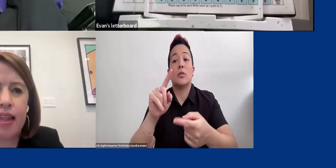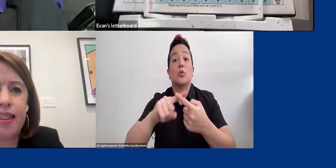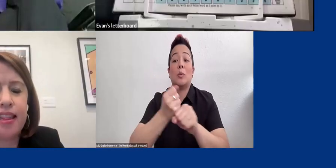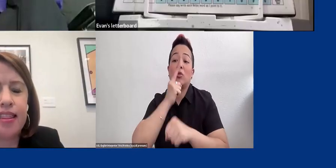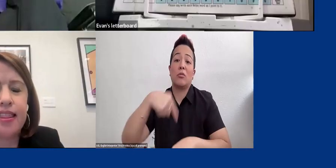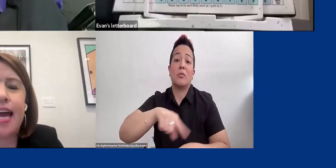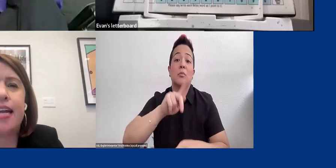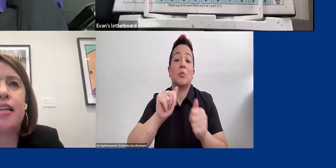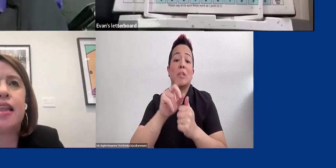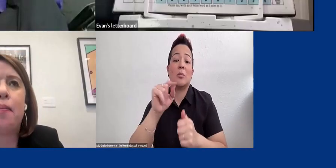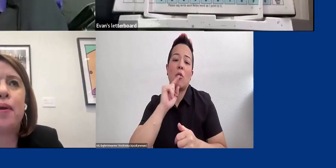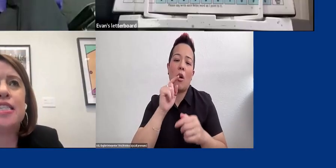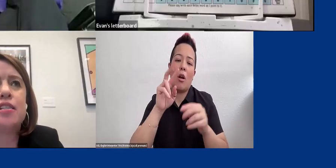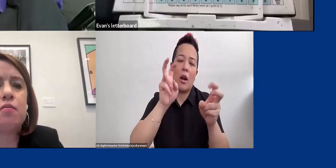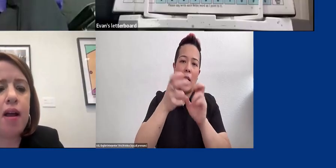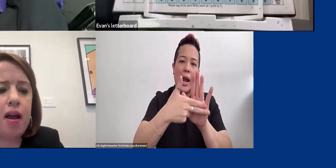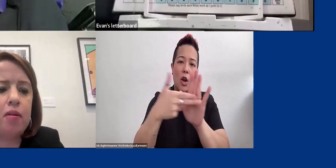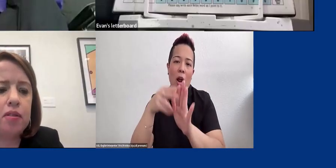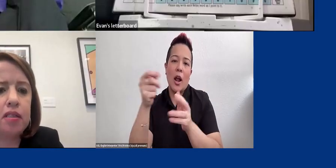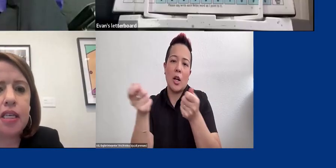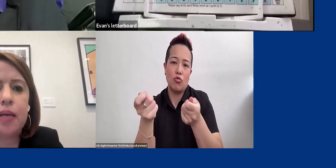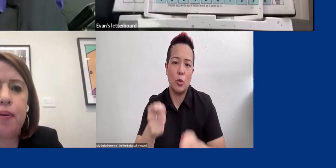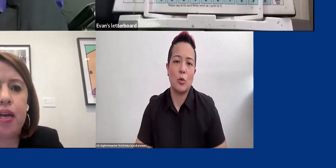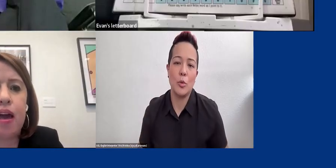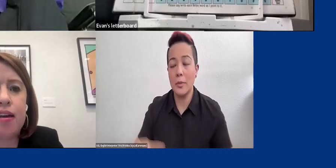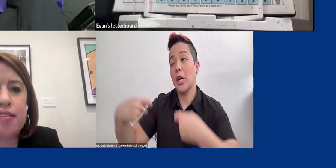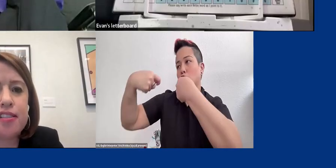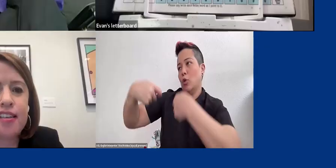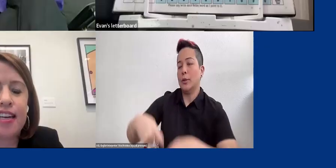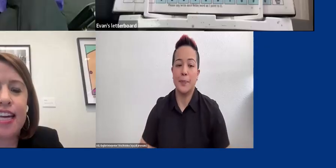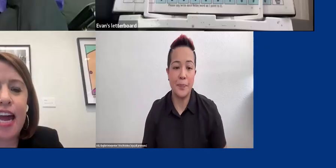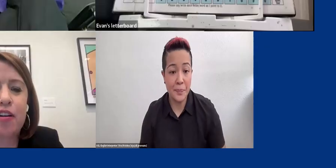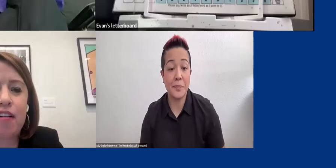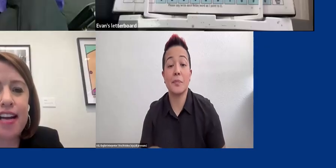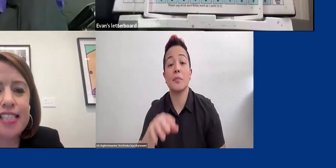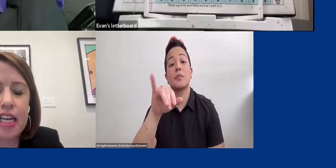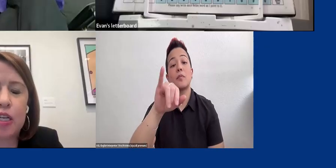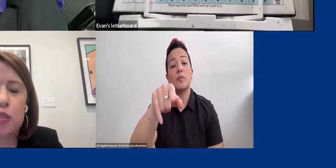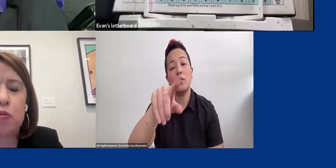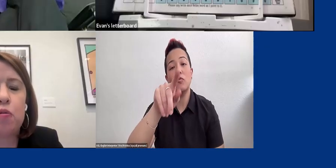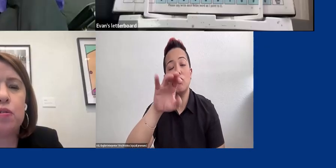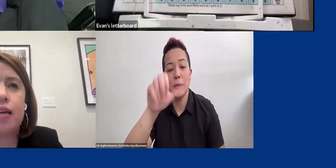That piece around keeping us categorized and controlled,